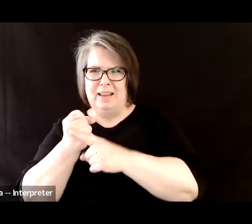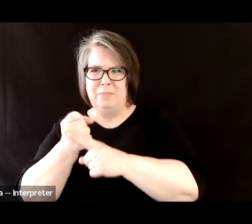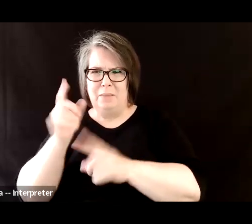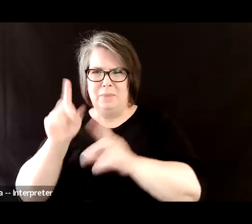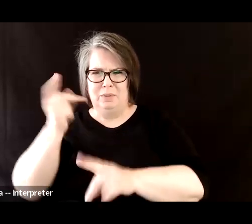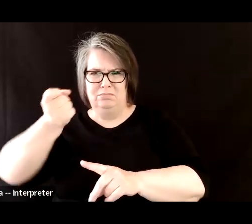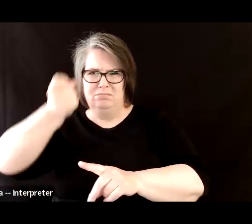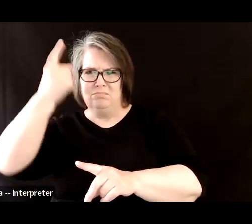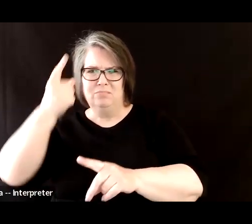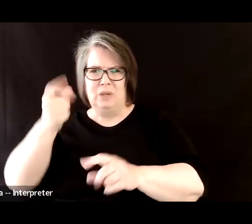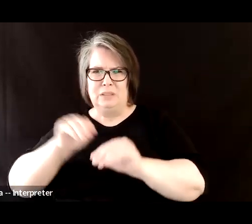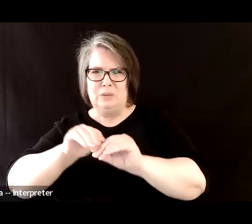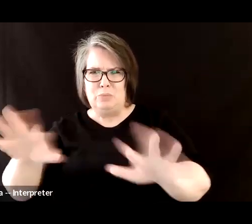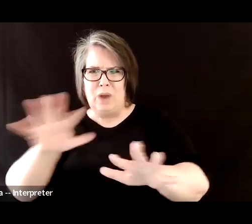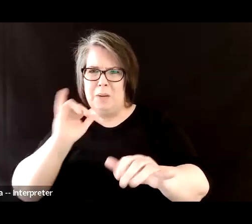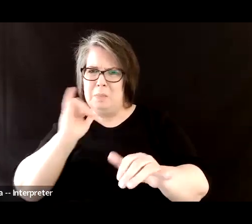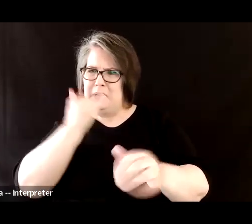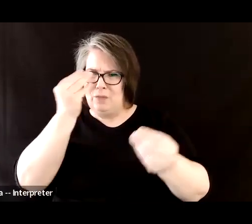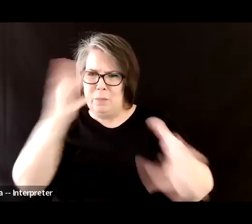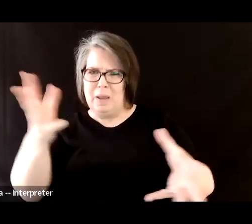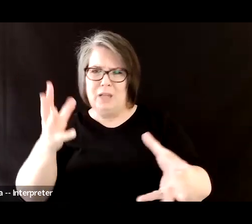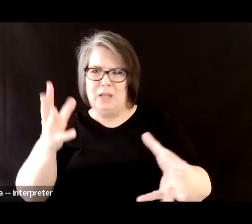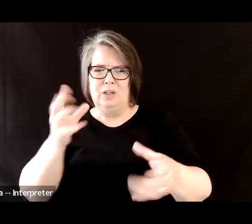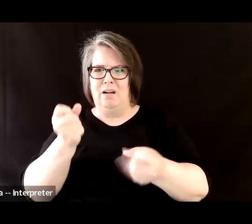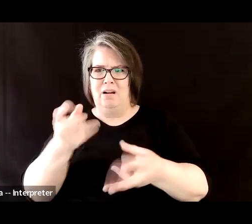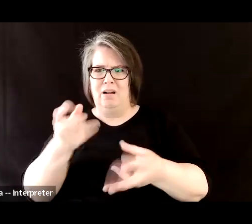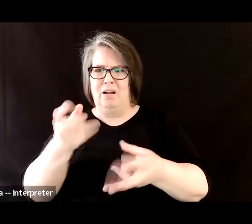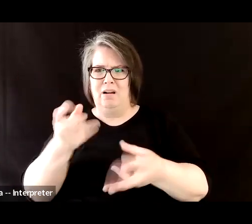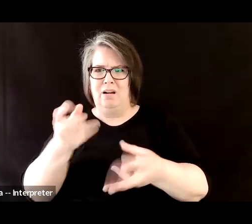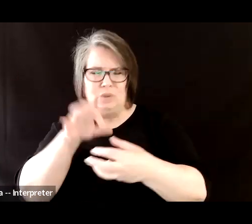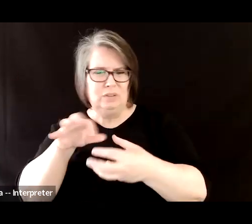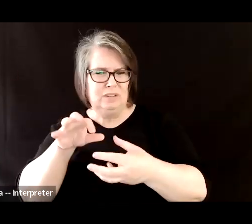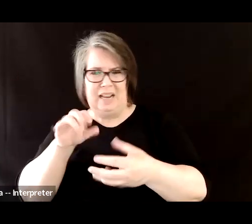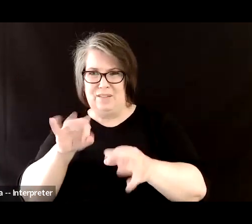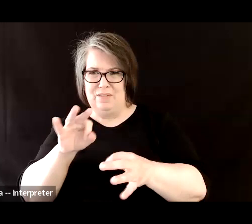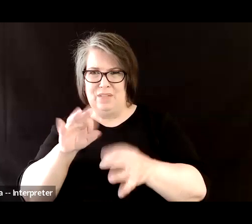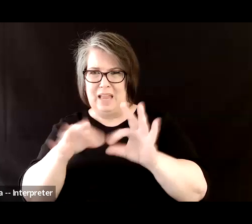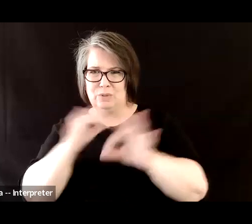significant confusion. When we talk about the level of